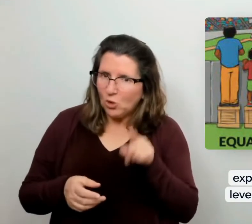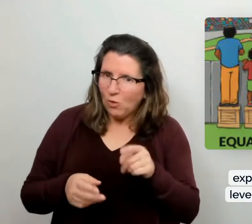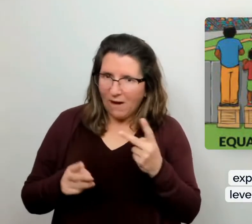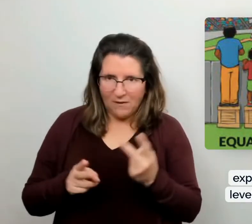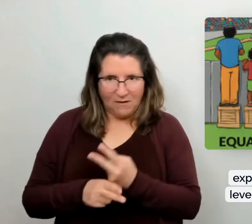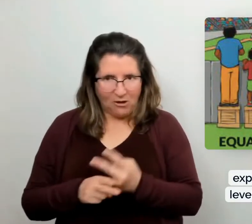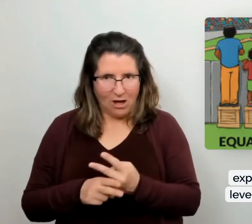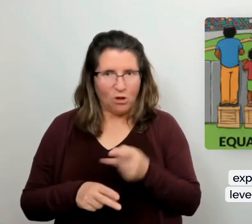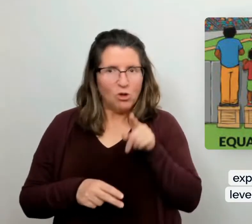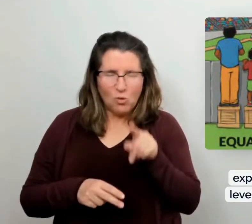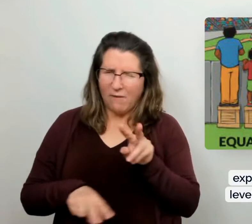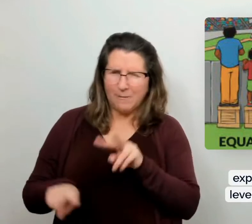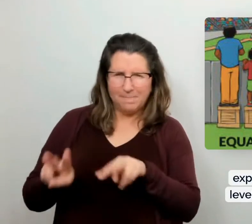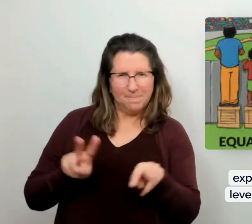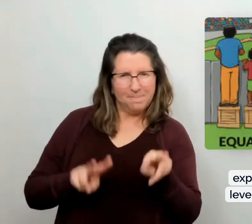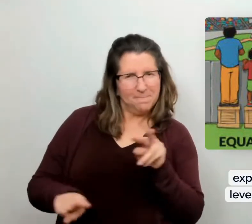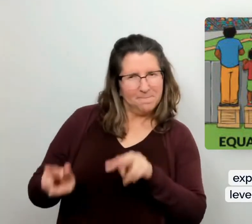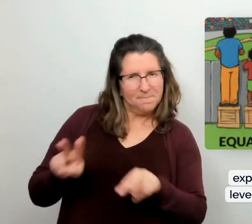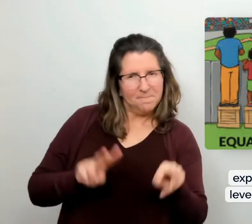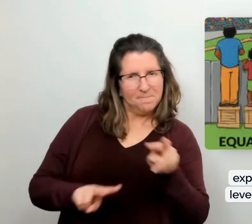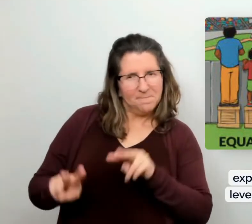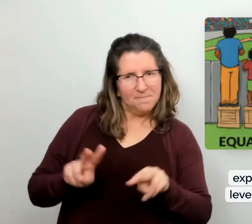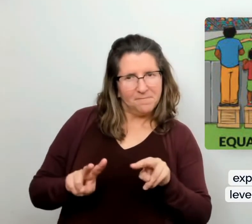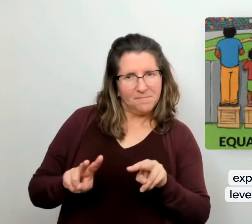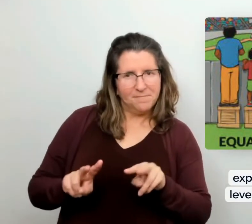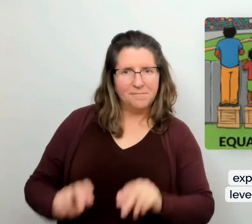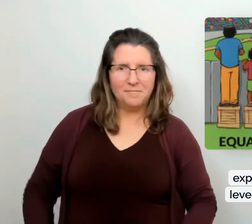The balance falls to you to figure out by knowing your students.